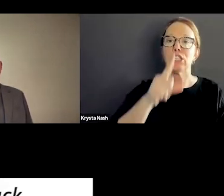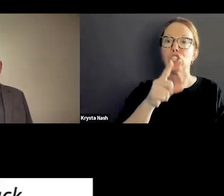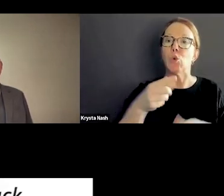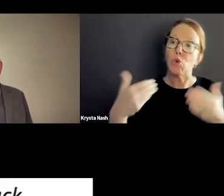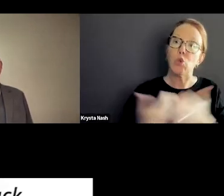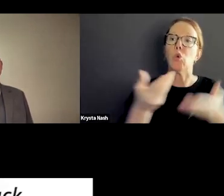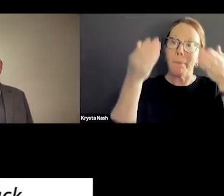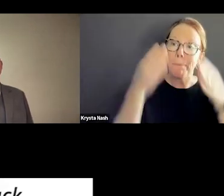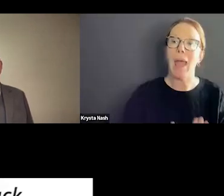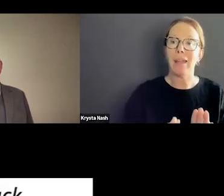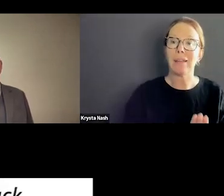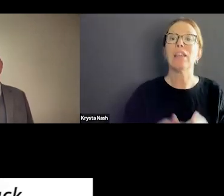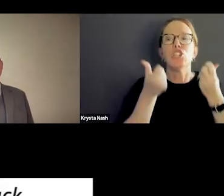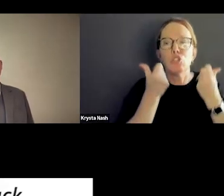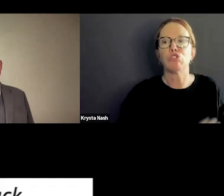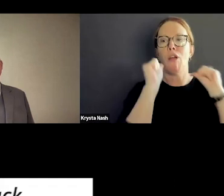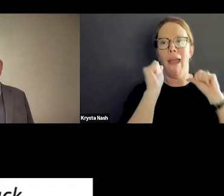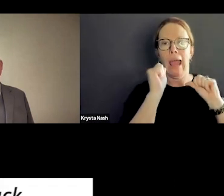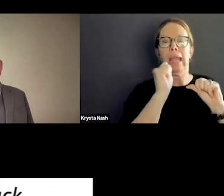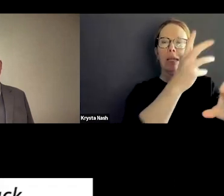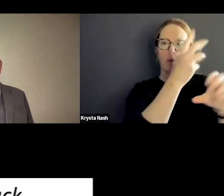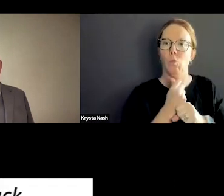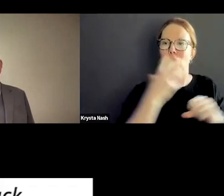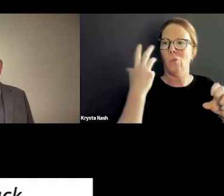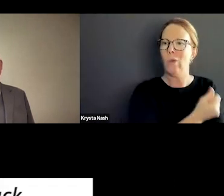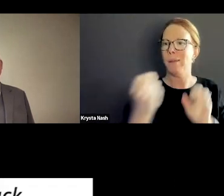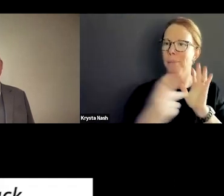bet in the attempt to chase prior losses or win back what you'd lost?